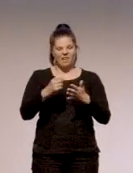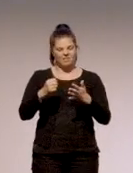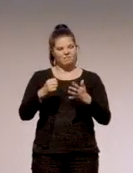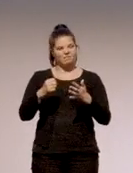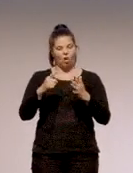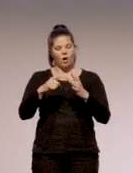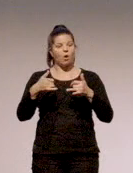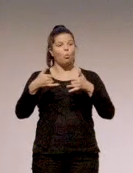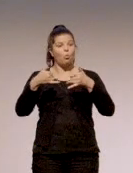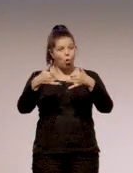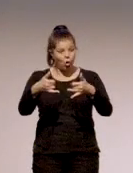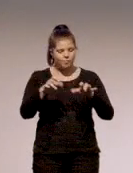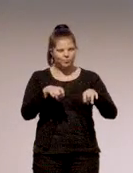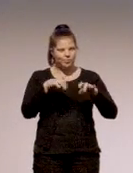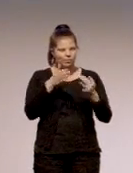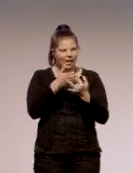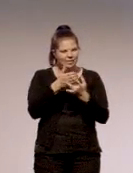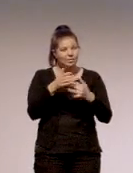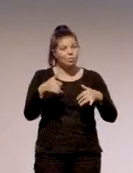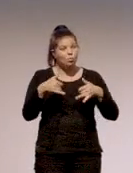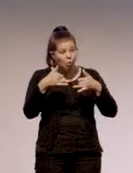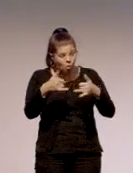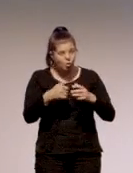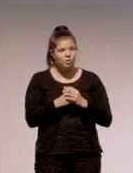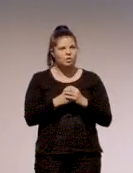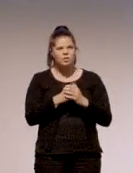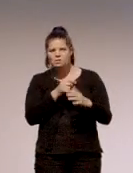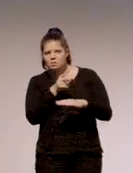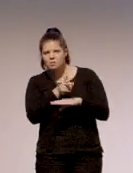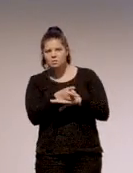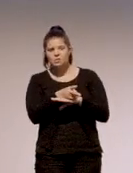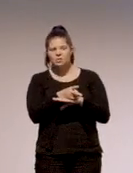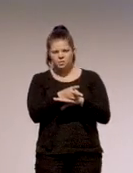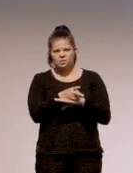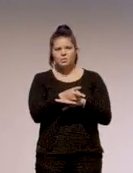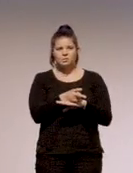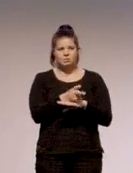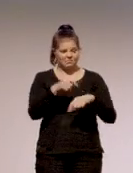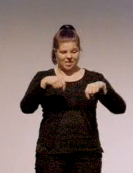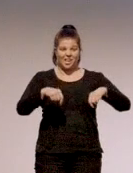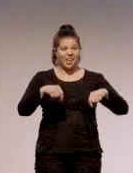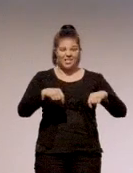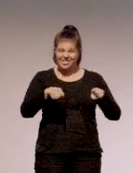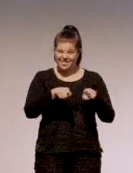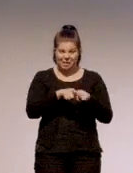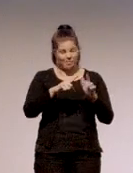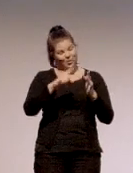the Australian Access Awards and in a couple of weeks time, we'll be back here actually in this building as a finalist for